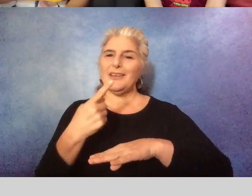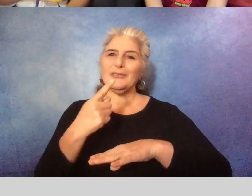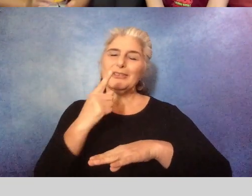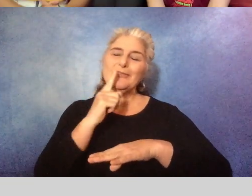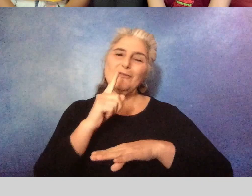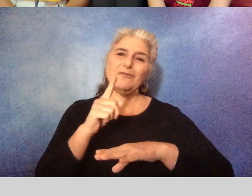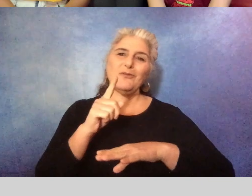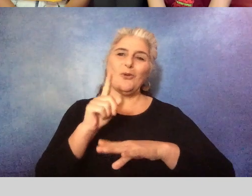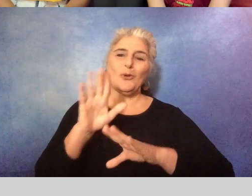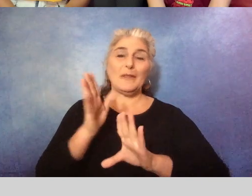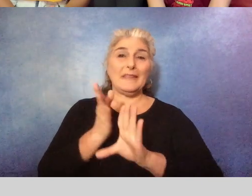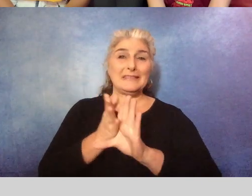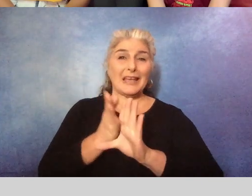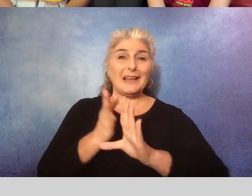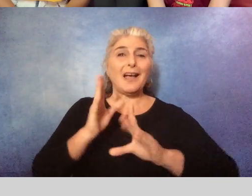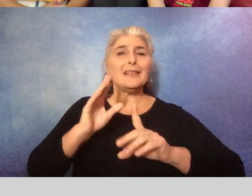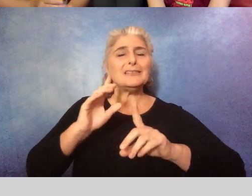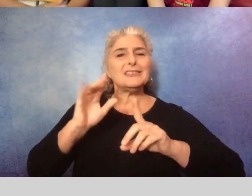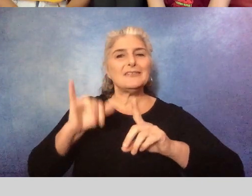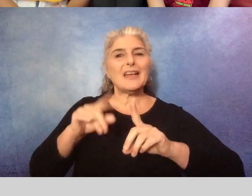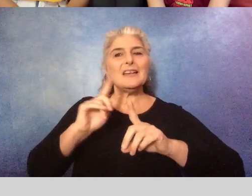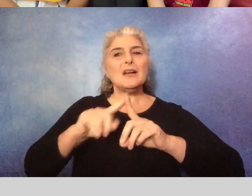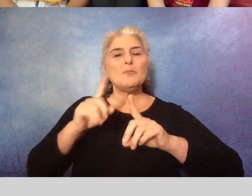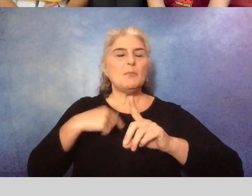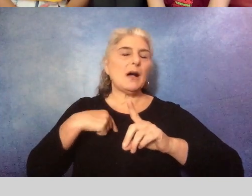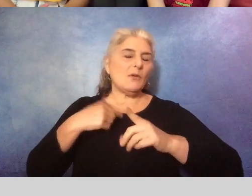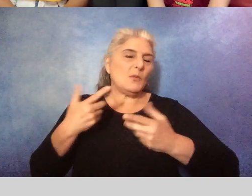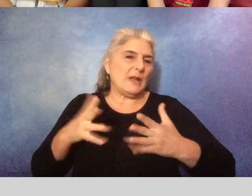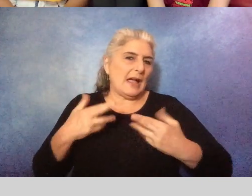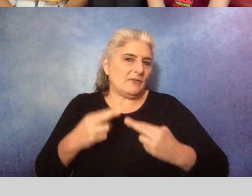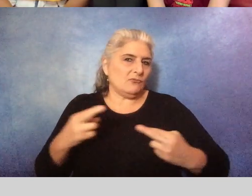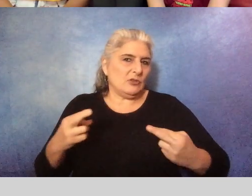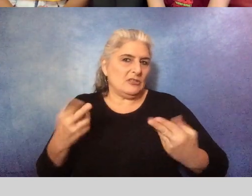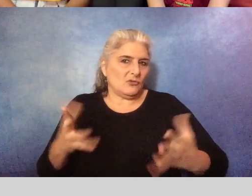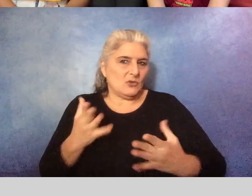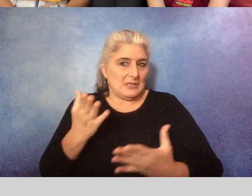but because it had the resources we wanted